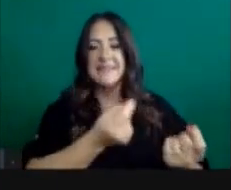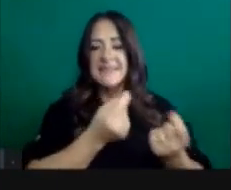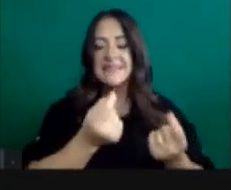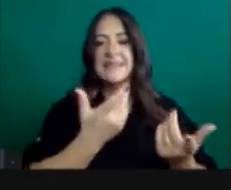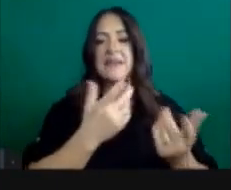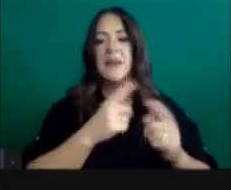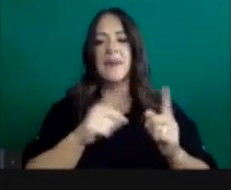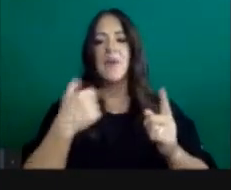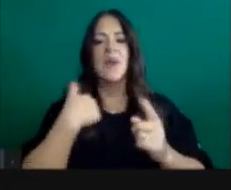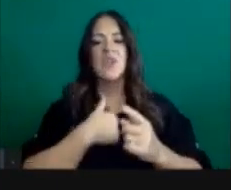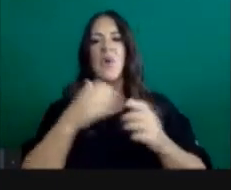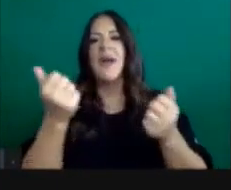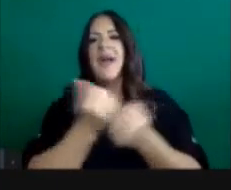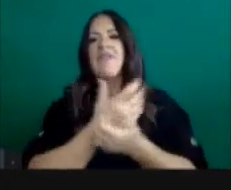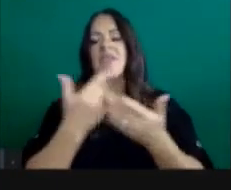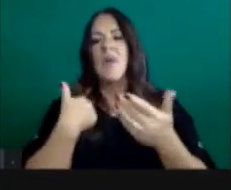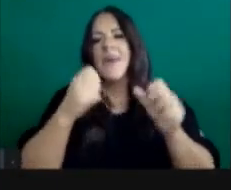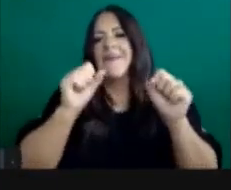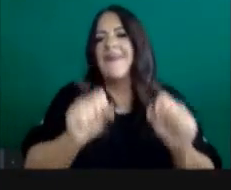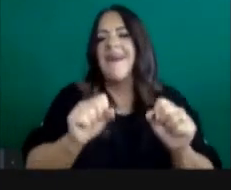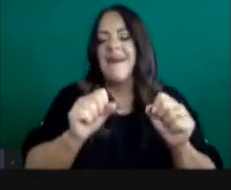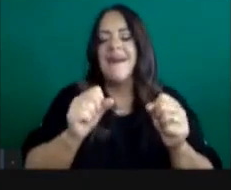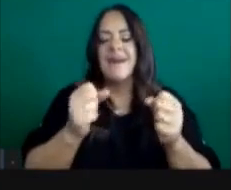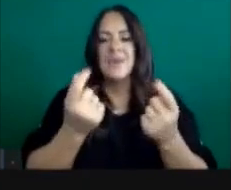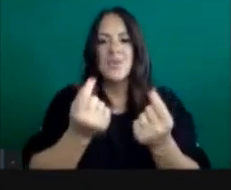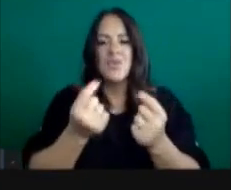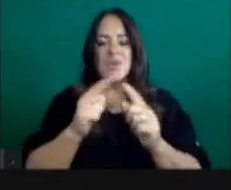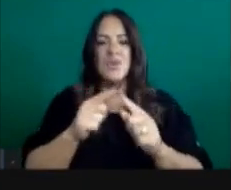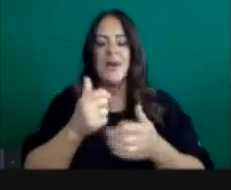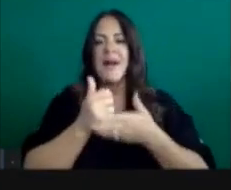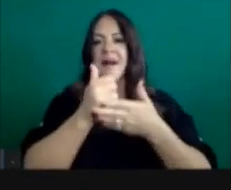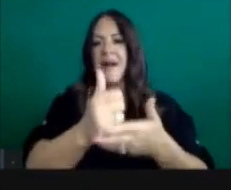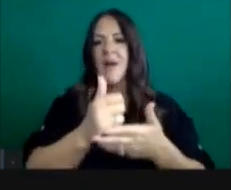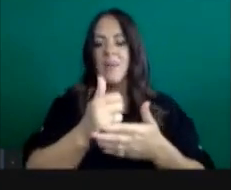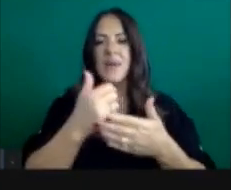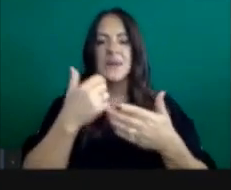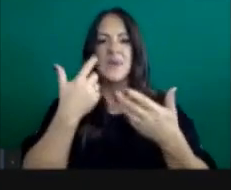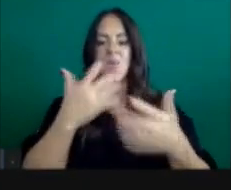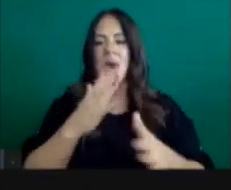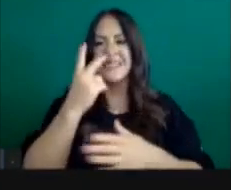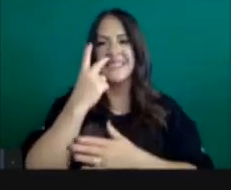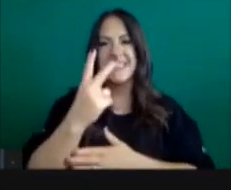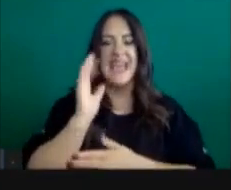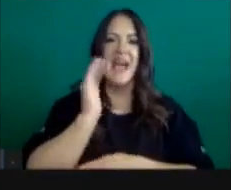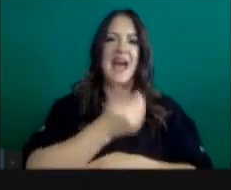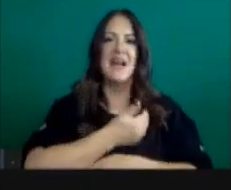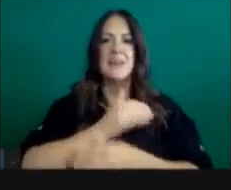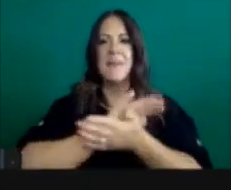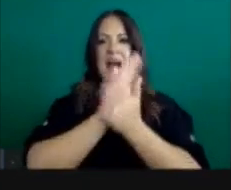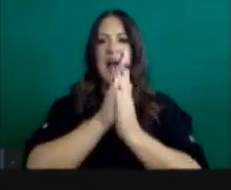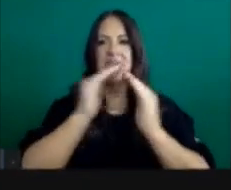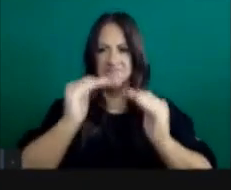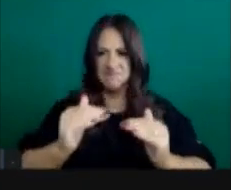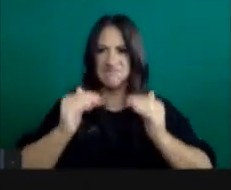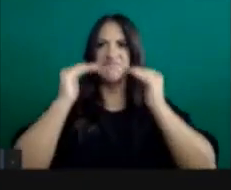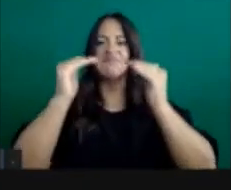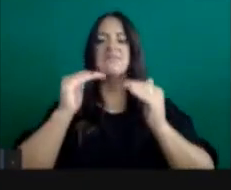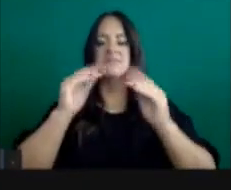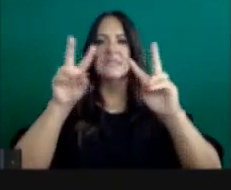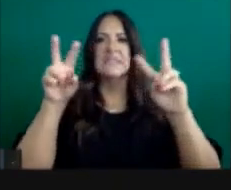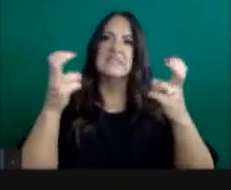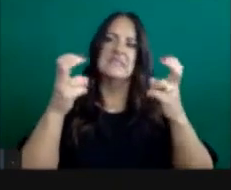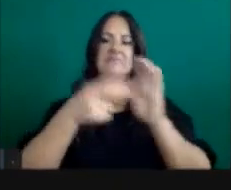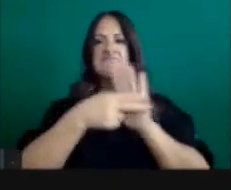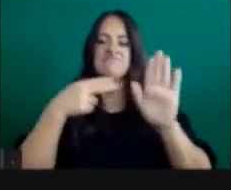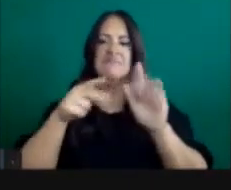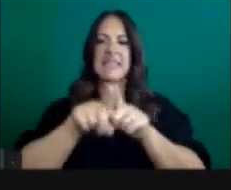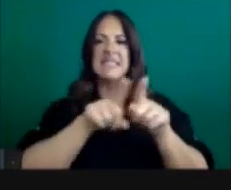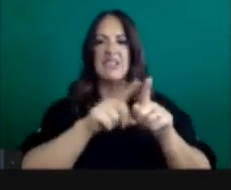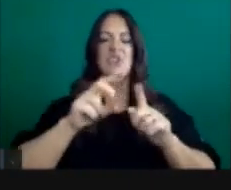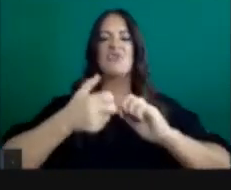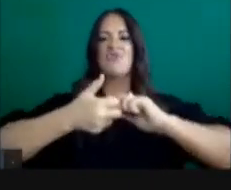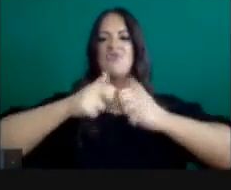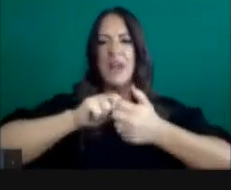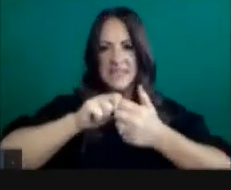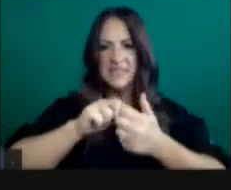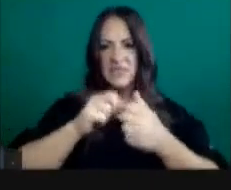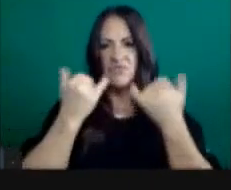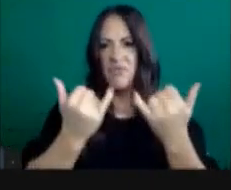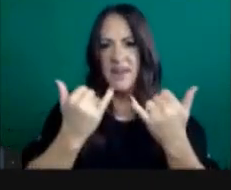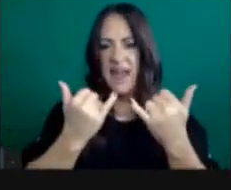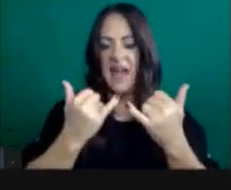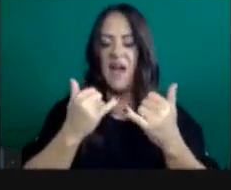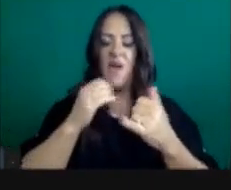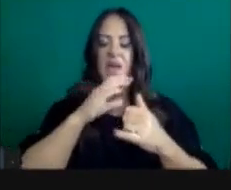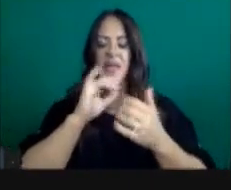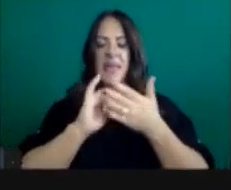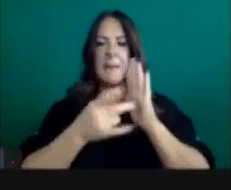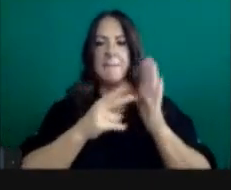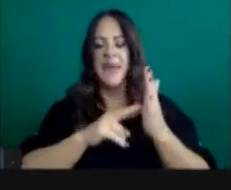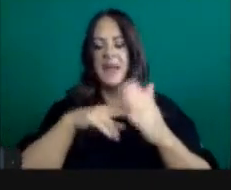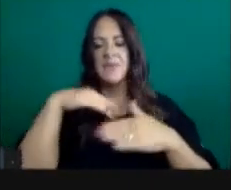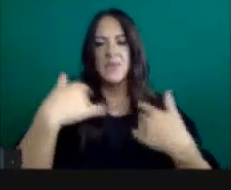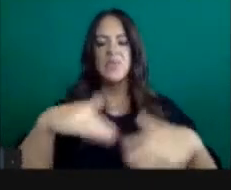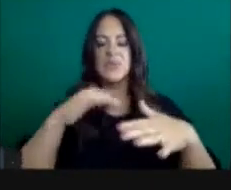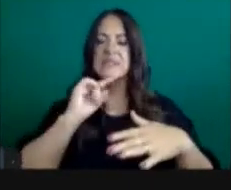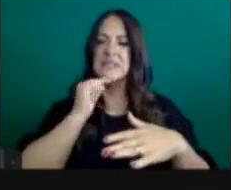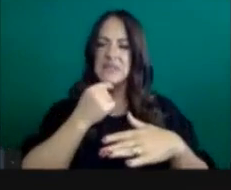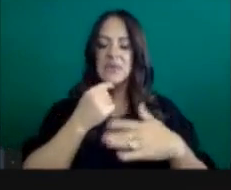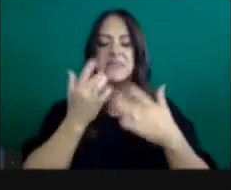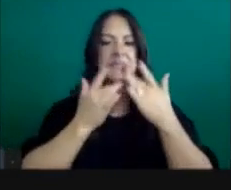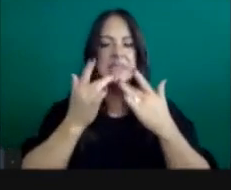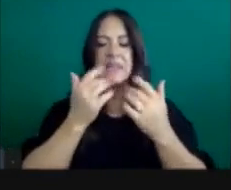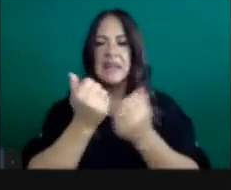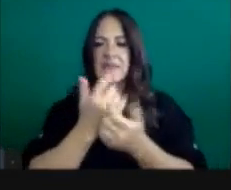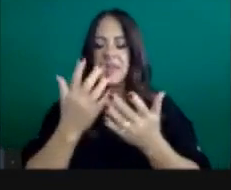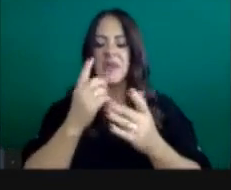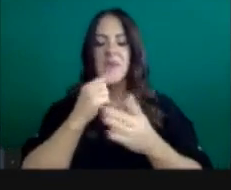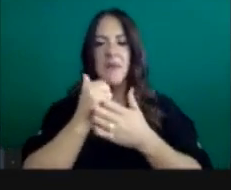AGAIN SOMETHING WE NEED TO PLAN FOR, BE PREPARED AROUND, BUT DO EVERYTHING IN OUR POWER TO KEEP US FROM BEING IN THIS SITUATION ACROSS THE STATE, NOT JUST WITHIN THE REGION, EVERY SINGLE